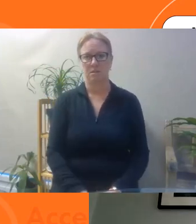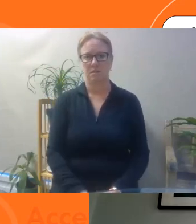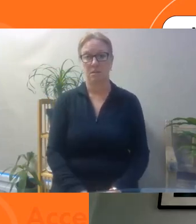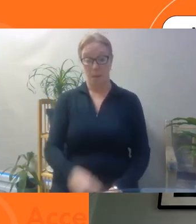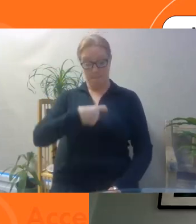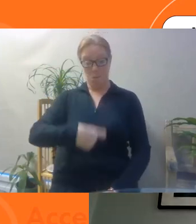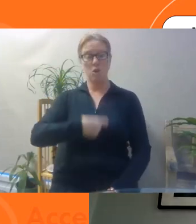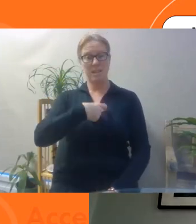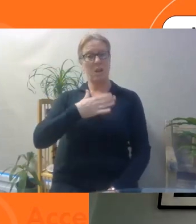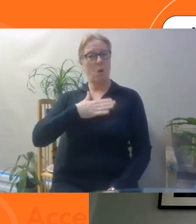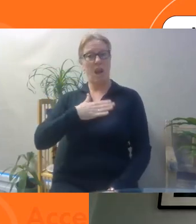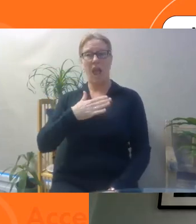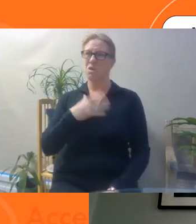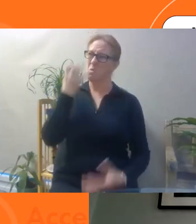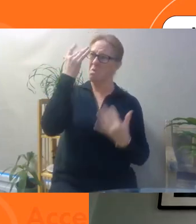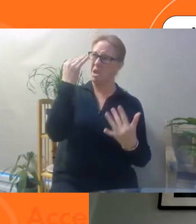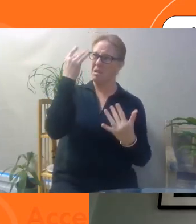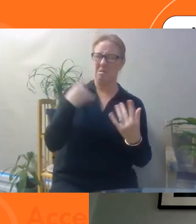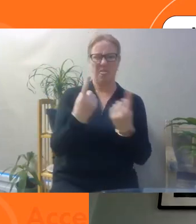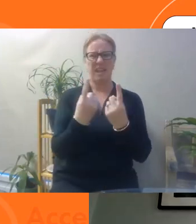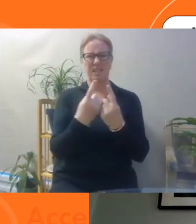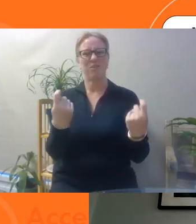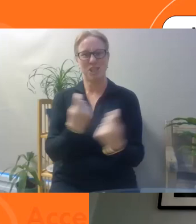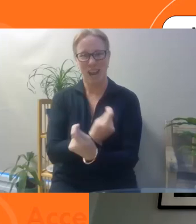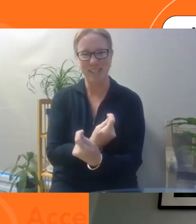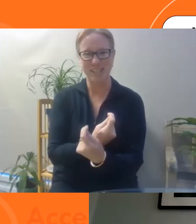would like to think that things have changed, that things are different